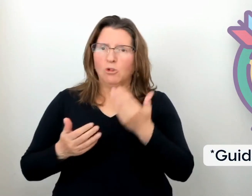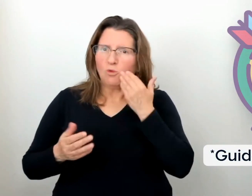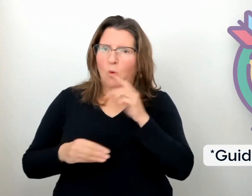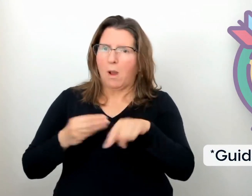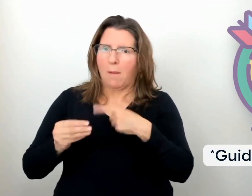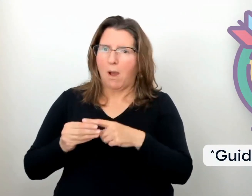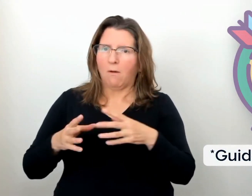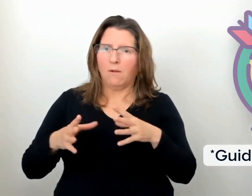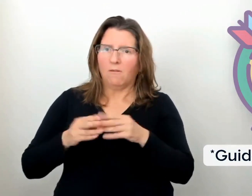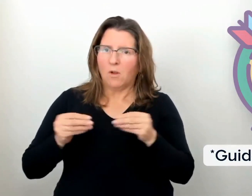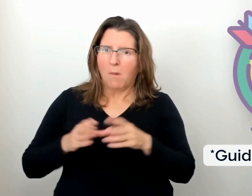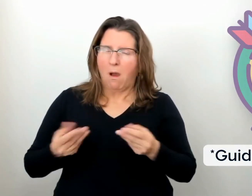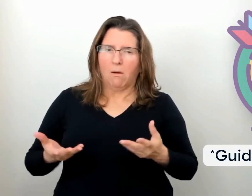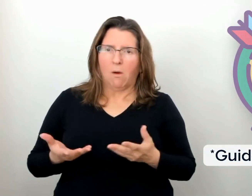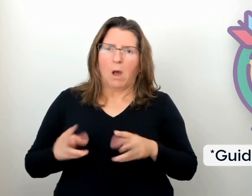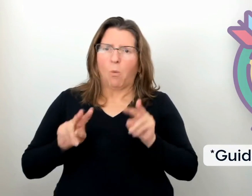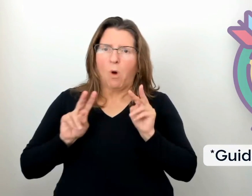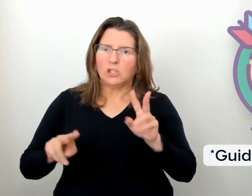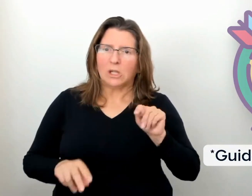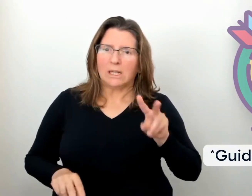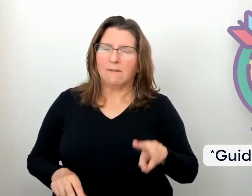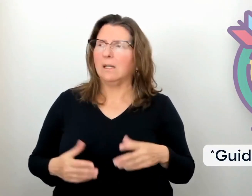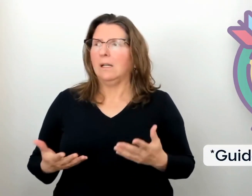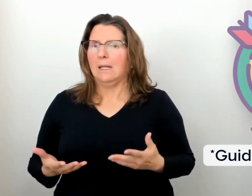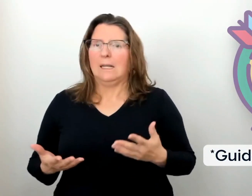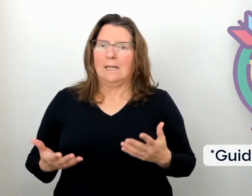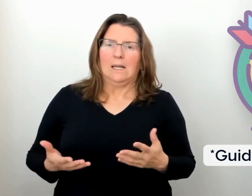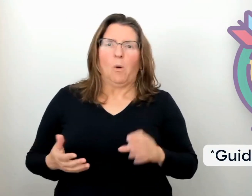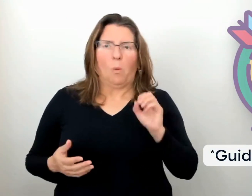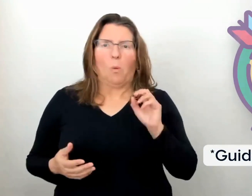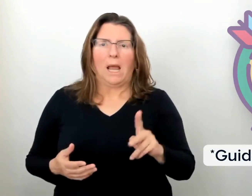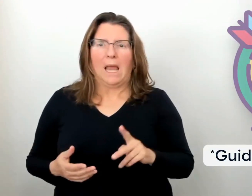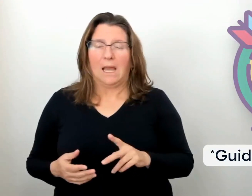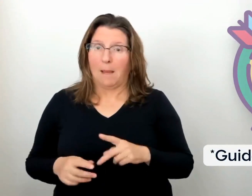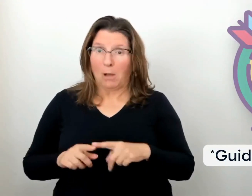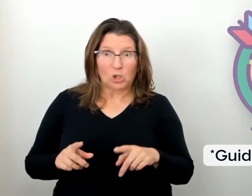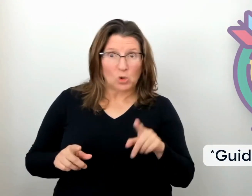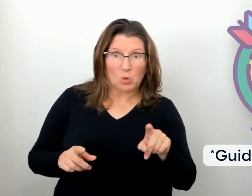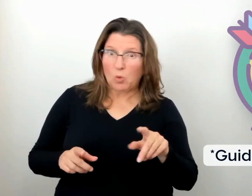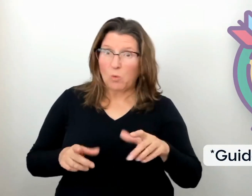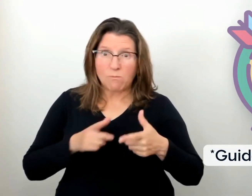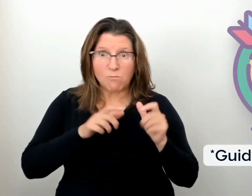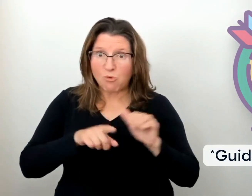He said he didn't, but he watched it on TV. Alright then!